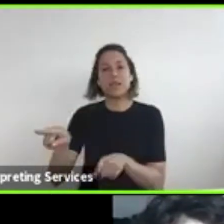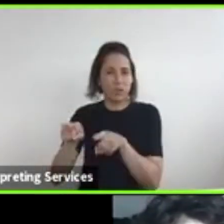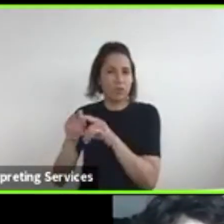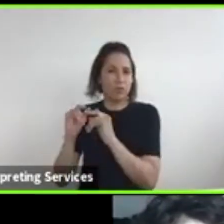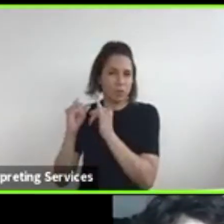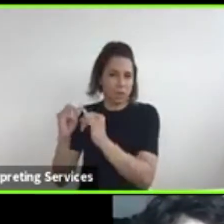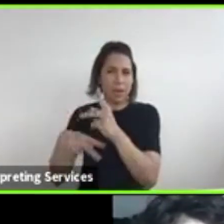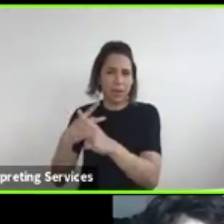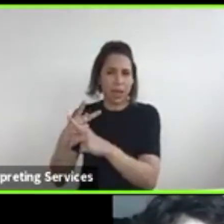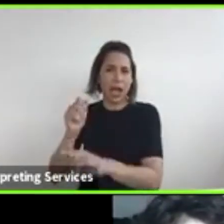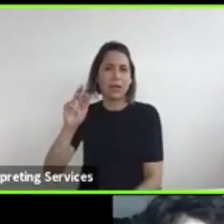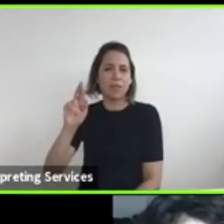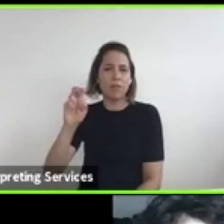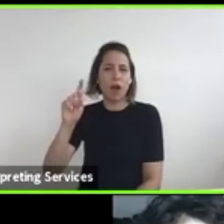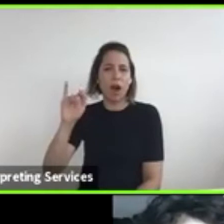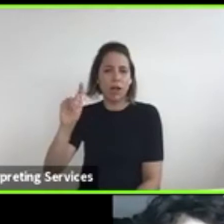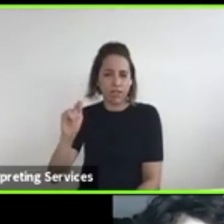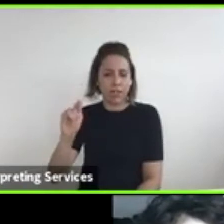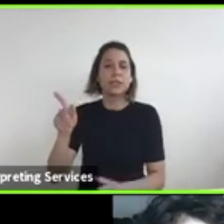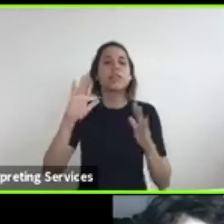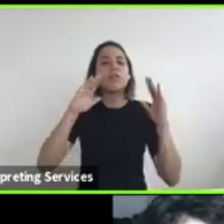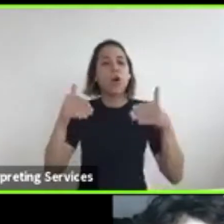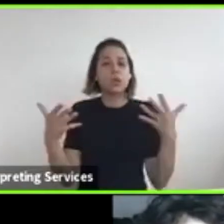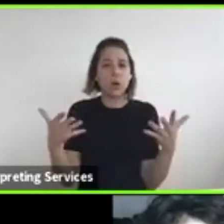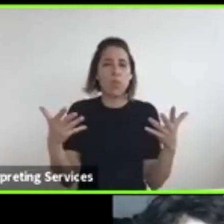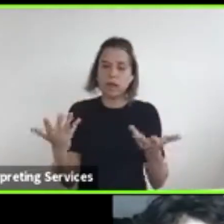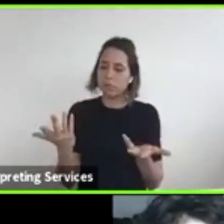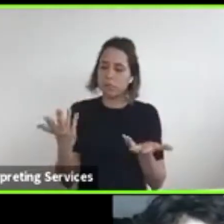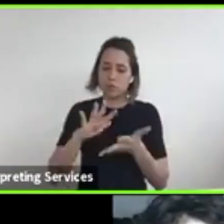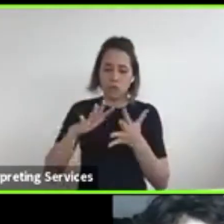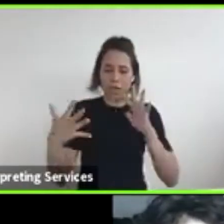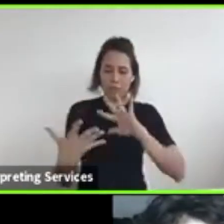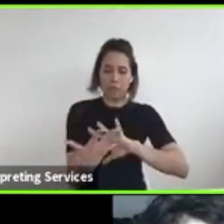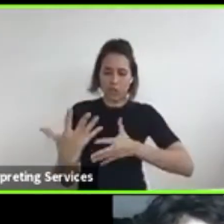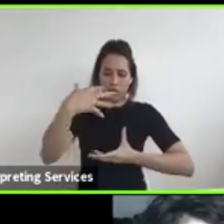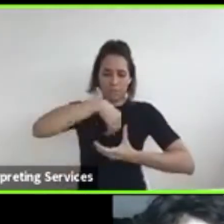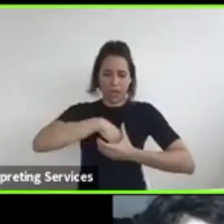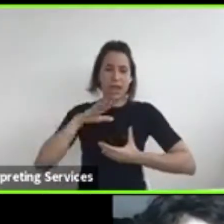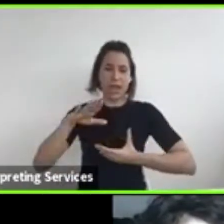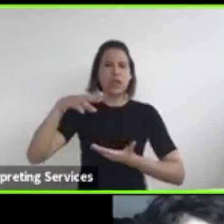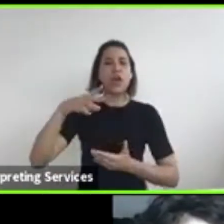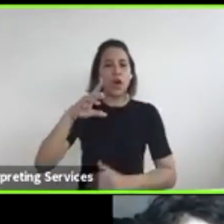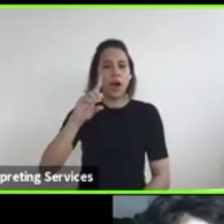OF EMBODIED TRANSFORMATION, IN THEIR DANCE PRACTICE AND ALSO, THEY ARE A NURSE,